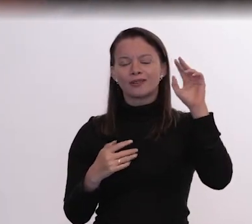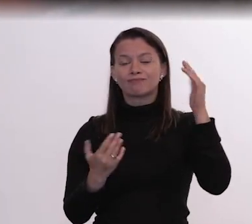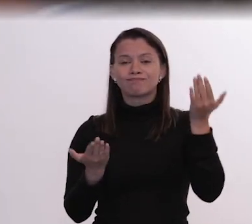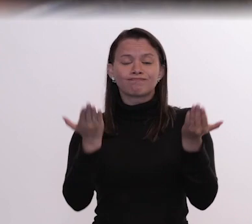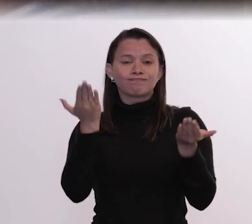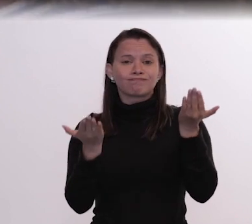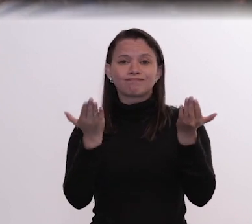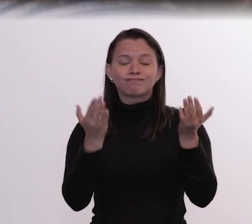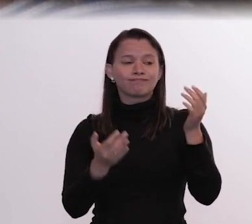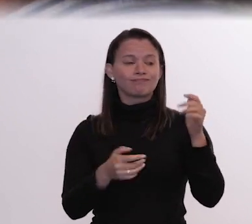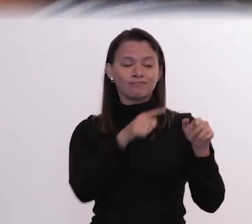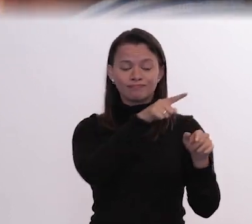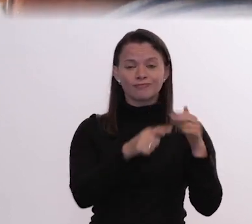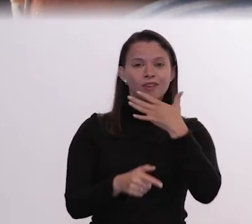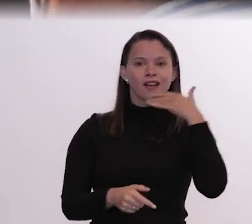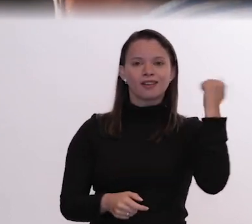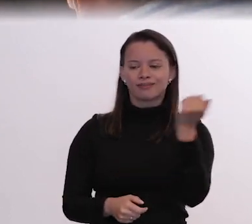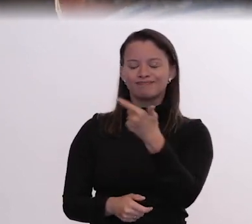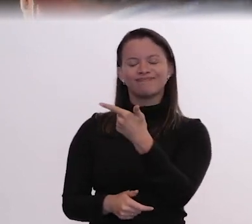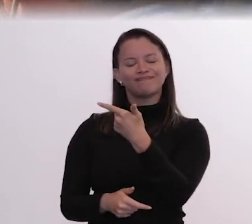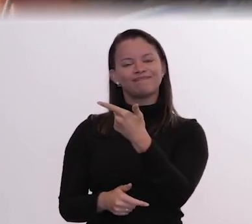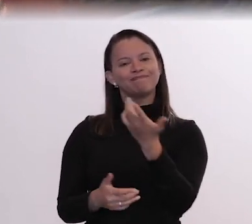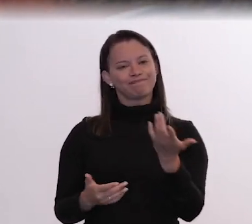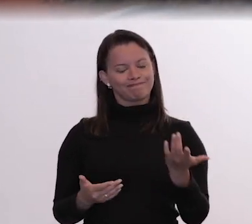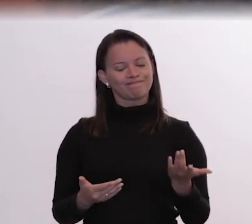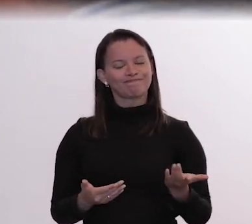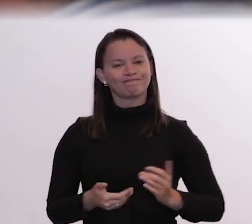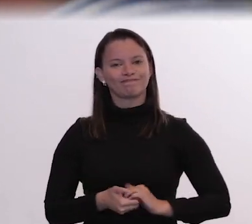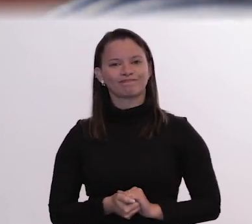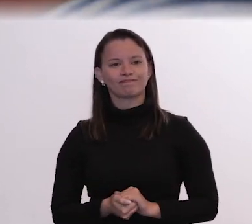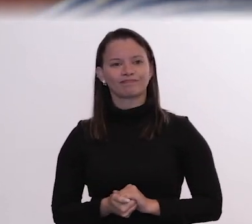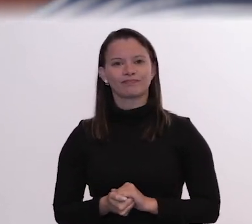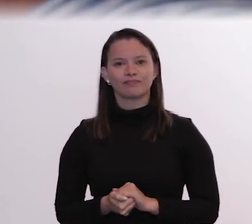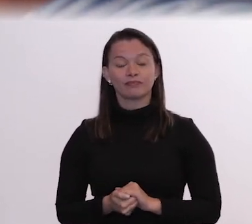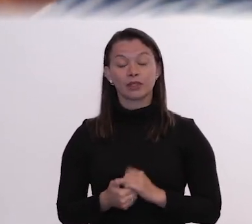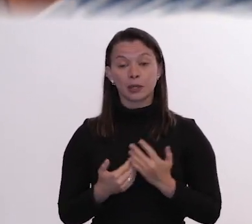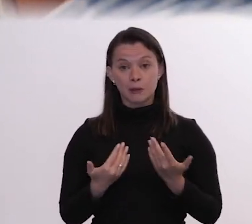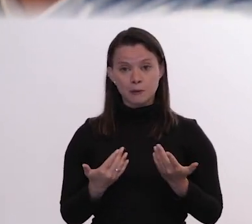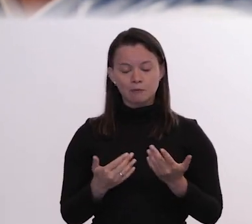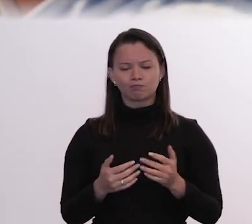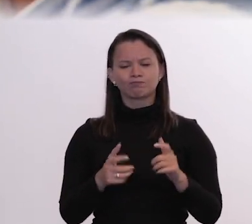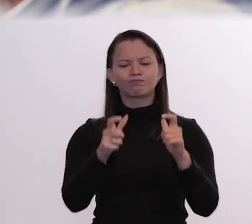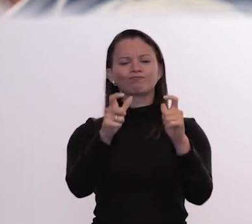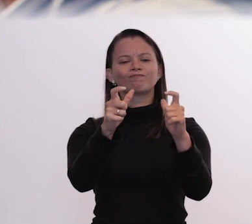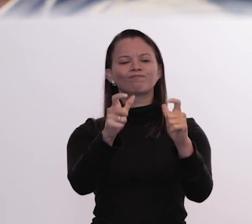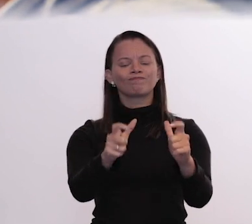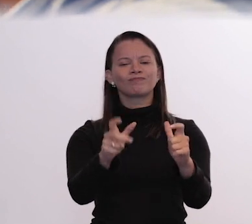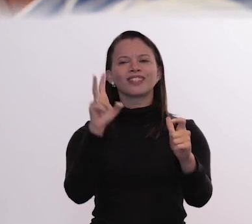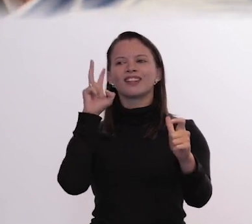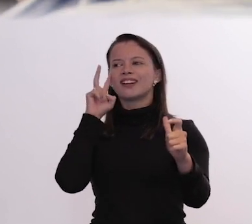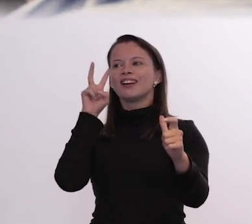It’s funny that this place facing the valley became a symbol of